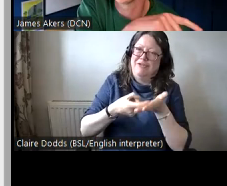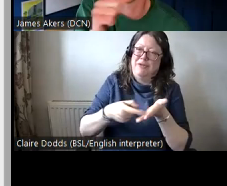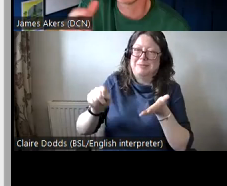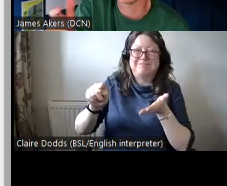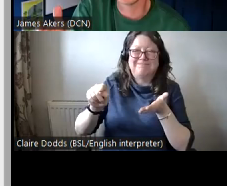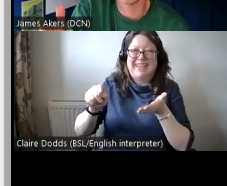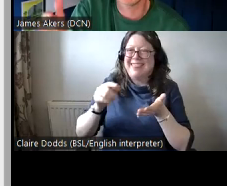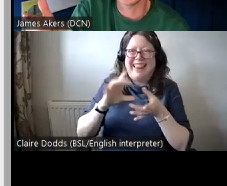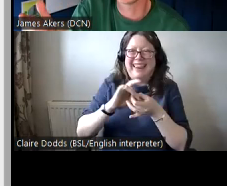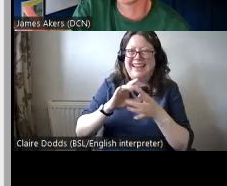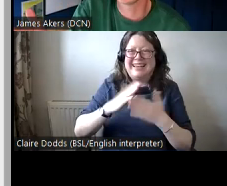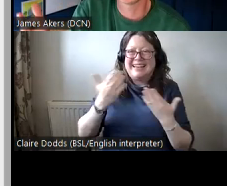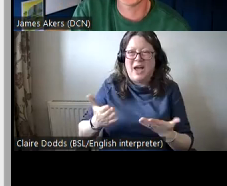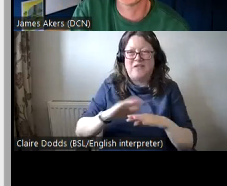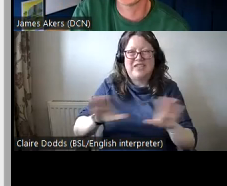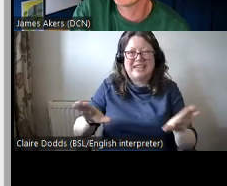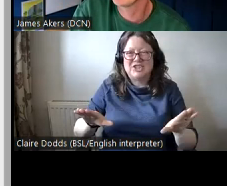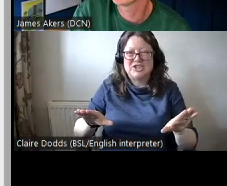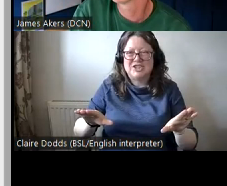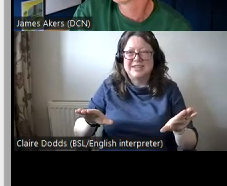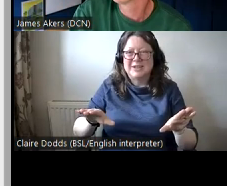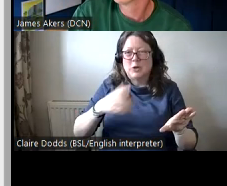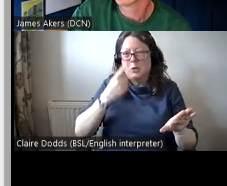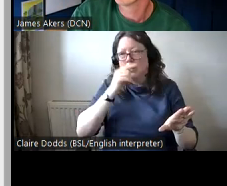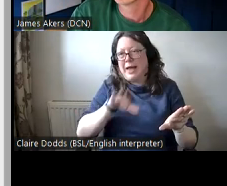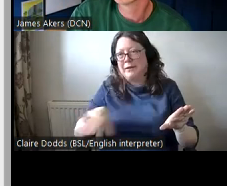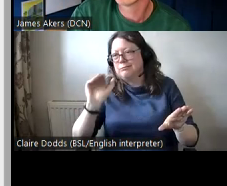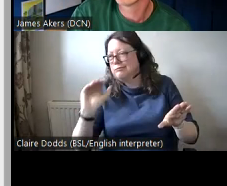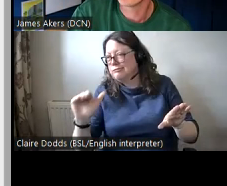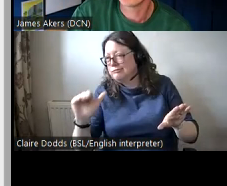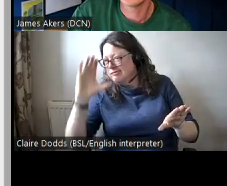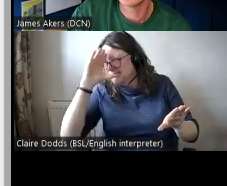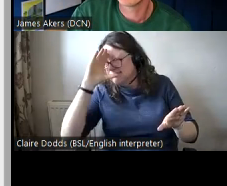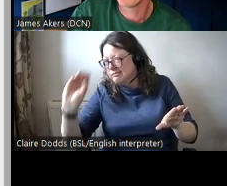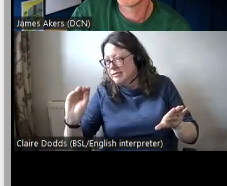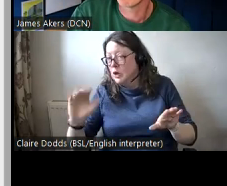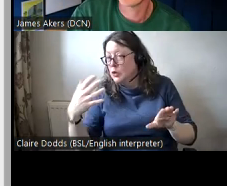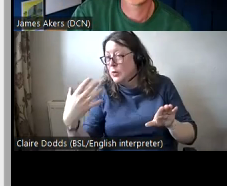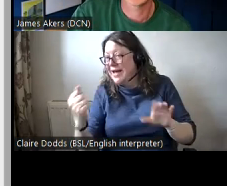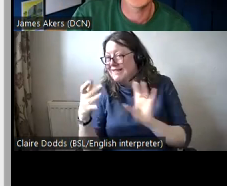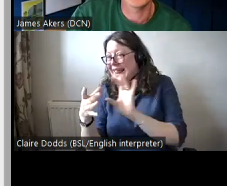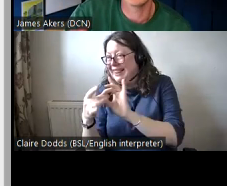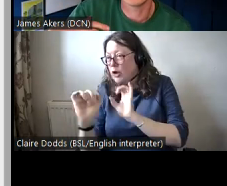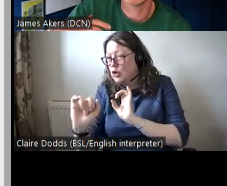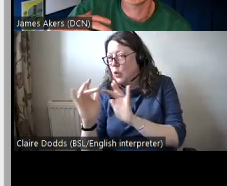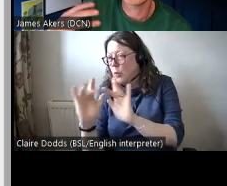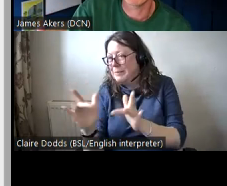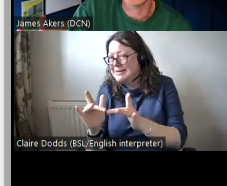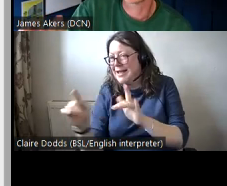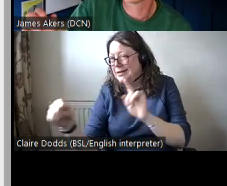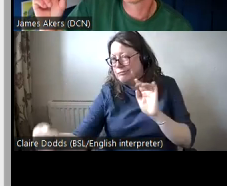Because it's going to a page that doesn't actually exist. Or you could get fancy and do a redirect.